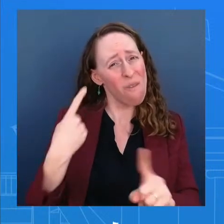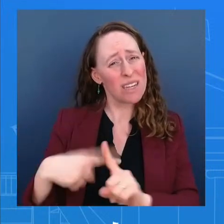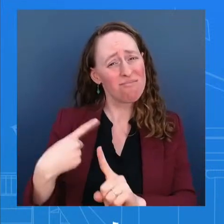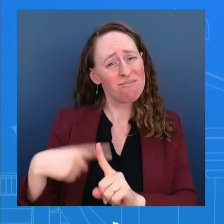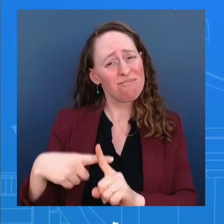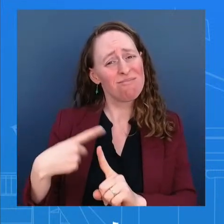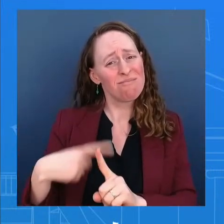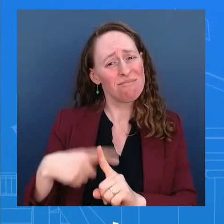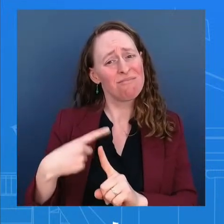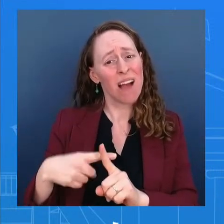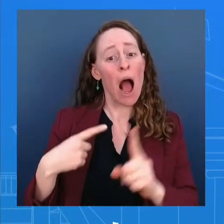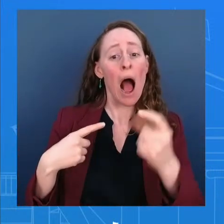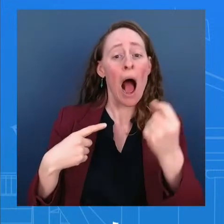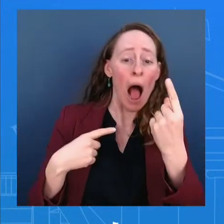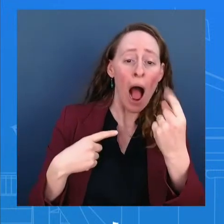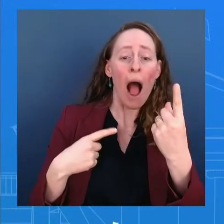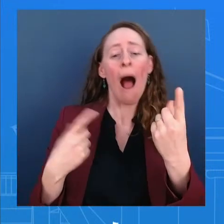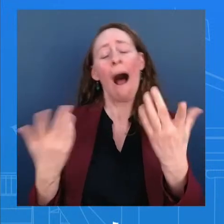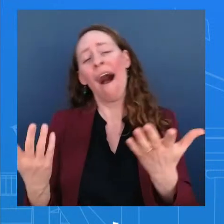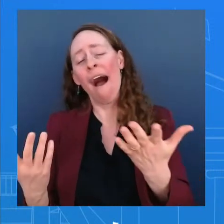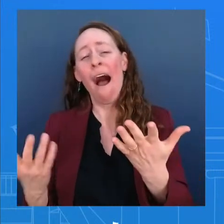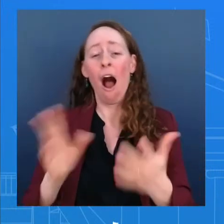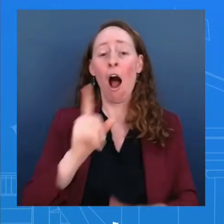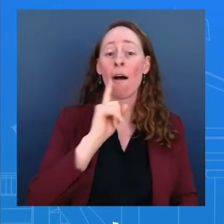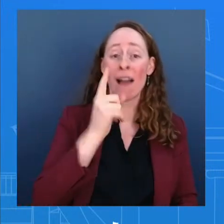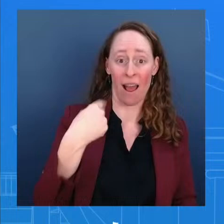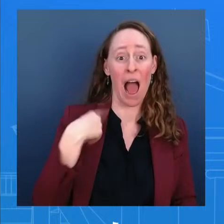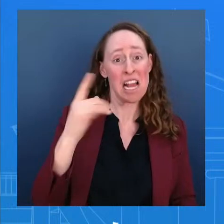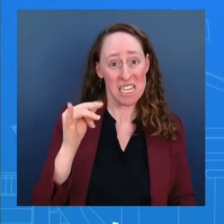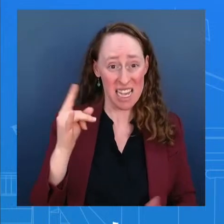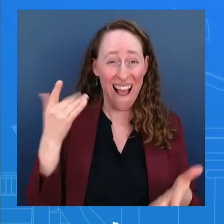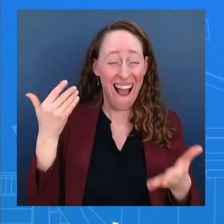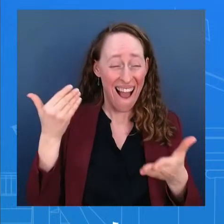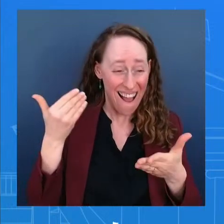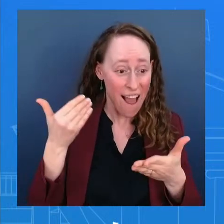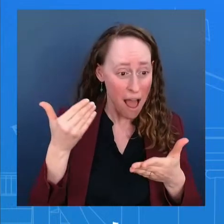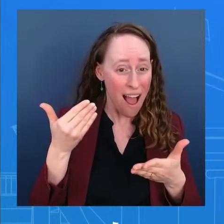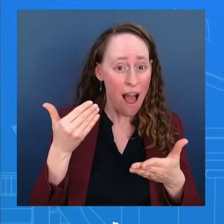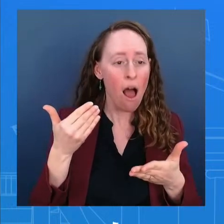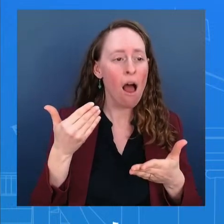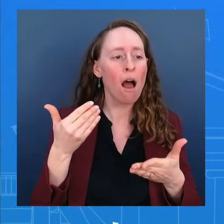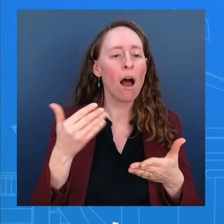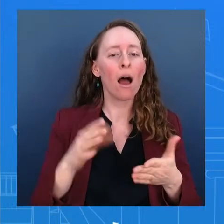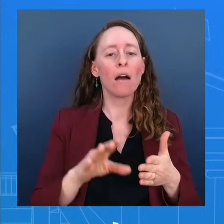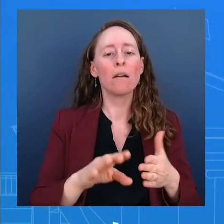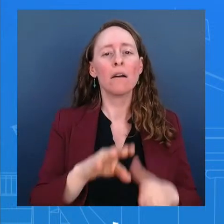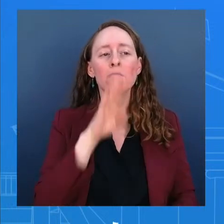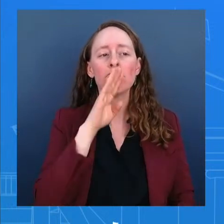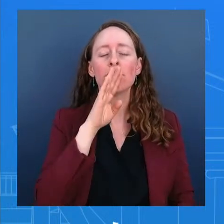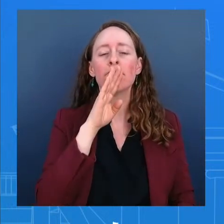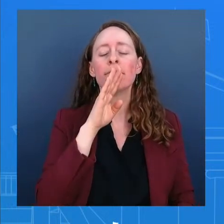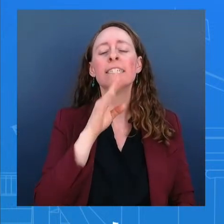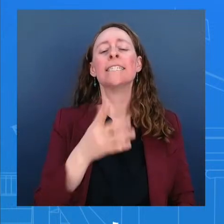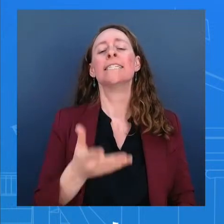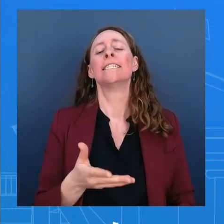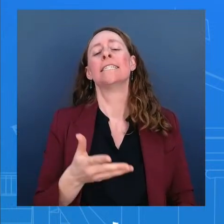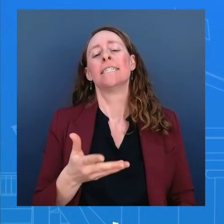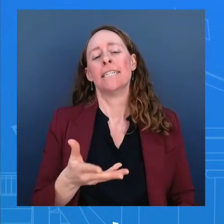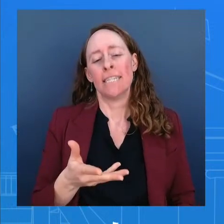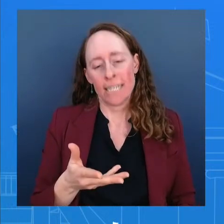quality where we thought we got really close and then it just didn’t happen. But I haven’t stood at this podium and said anything particularly optimistic